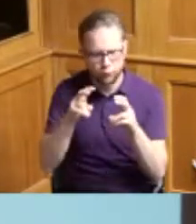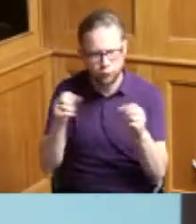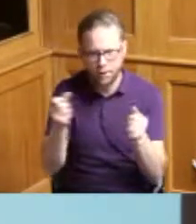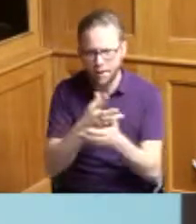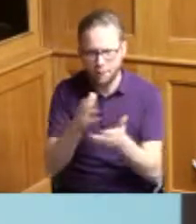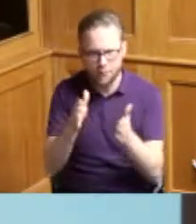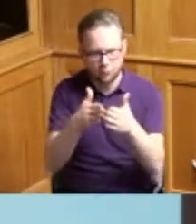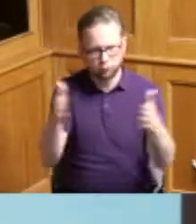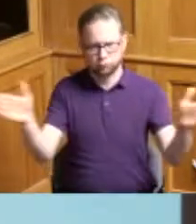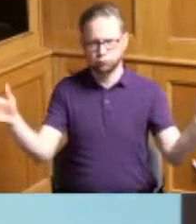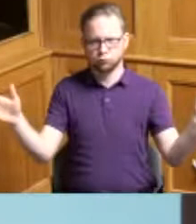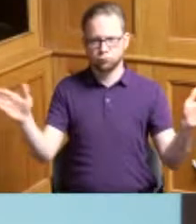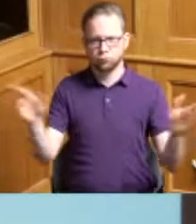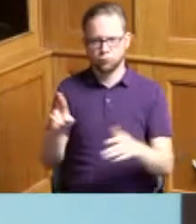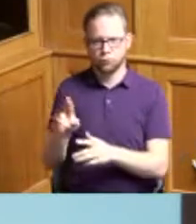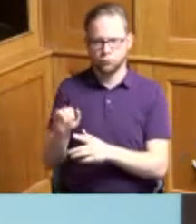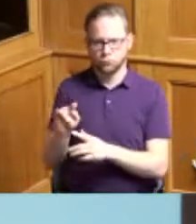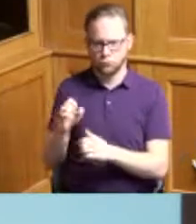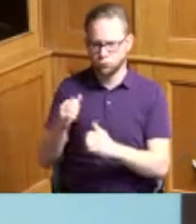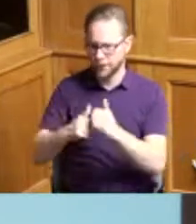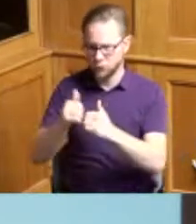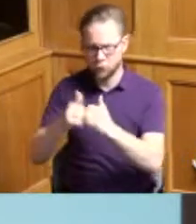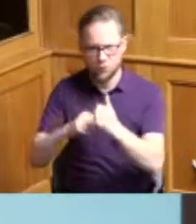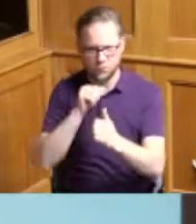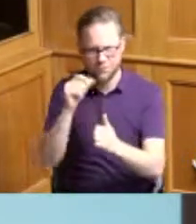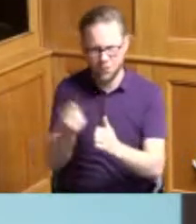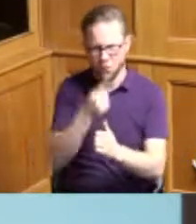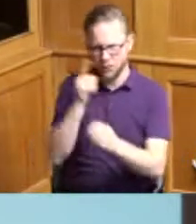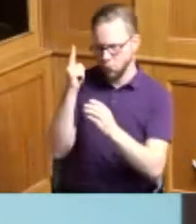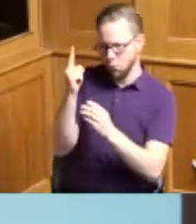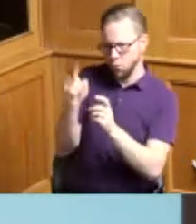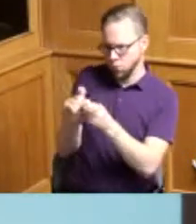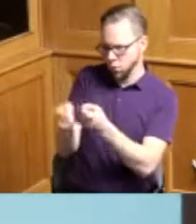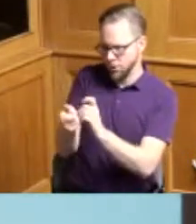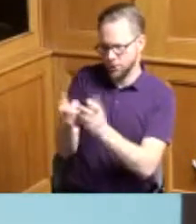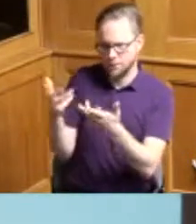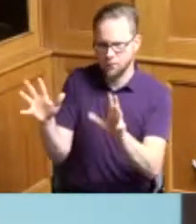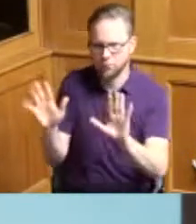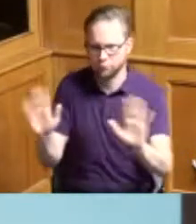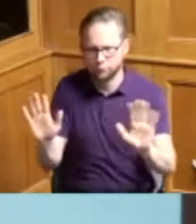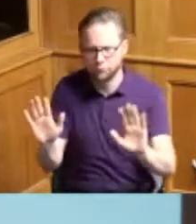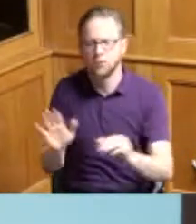another board resolution addressing one component of the sewage service charge revenue as well we're